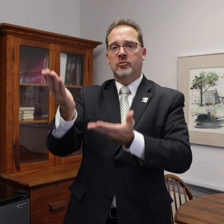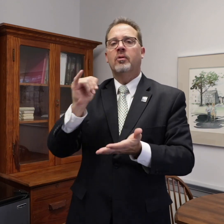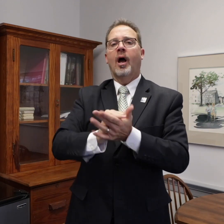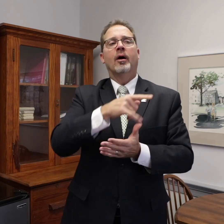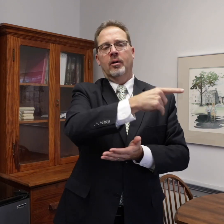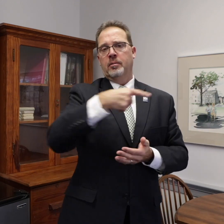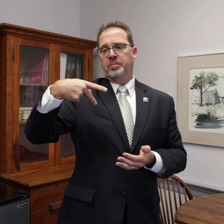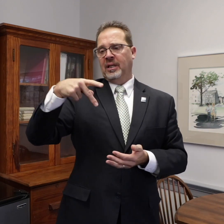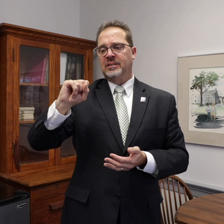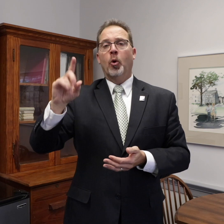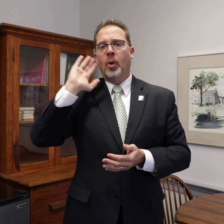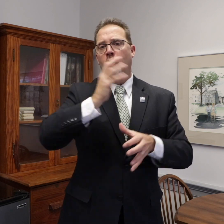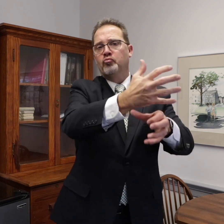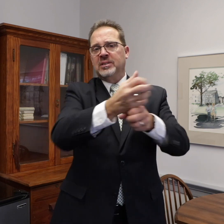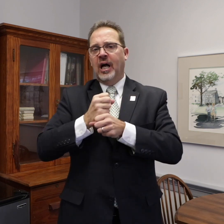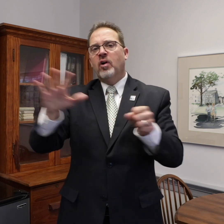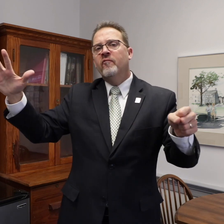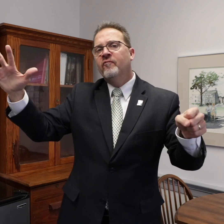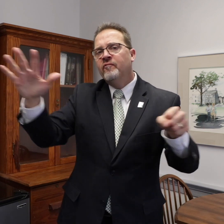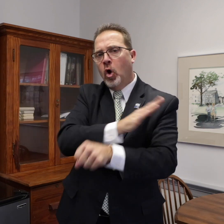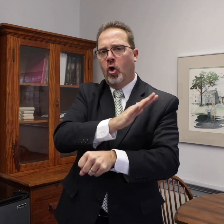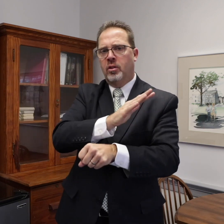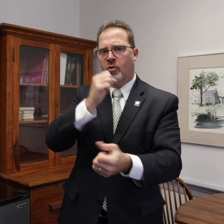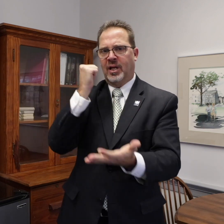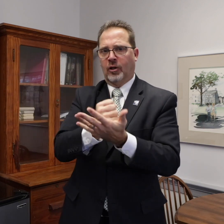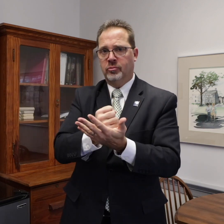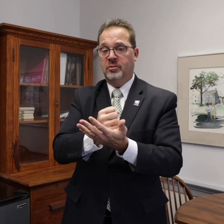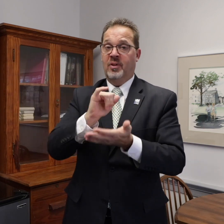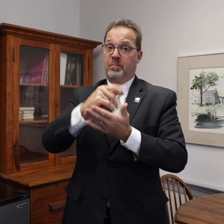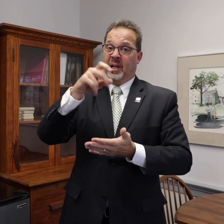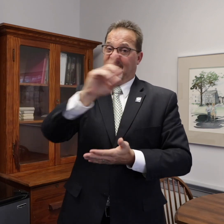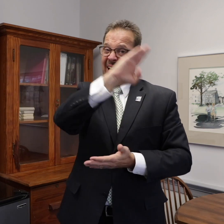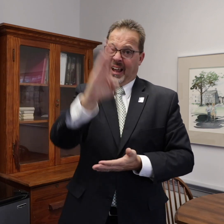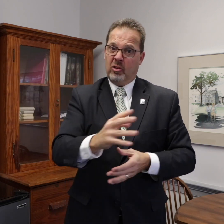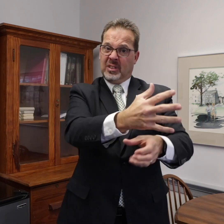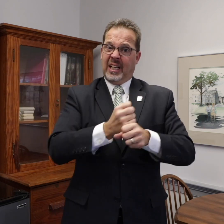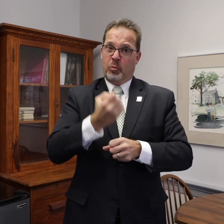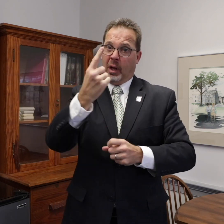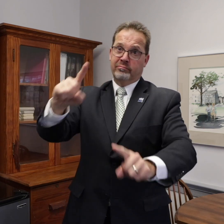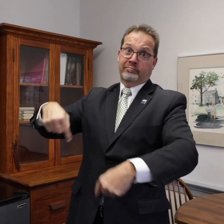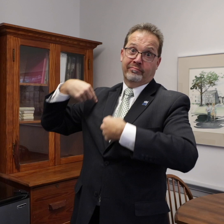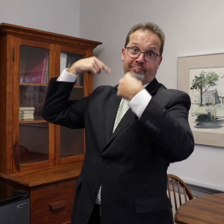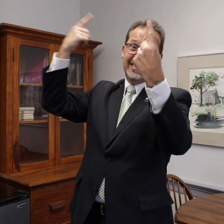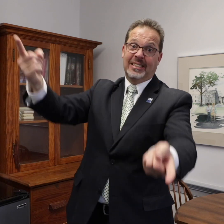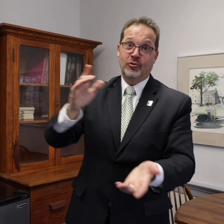time in our 200 year history that we have earned this distinction. Full